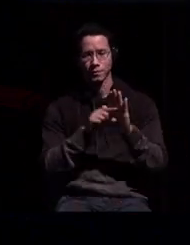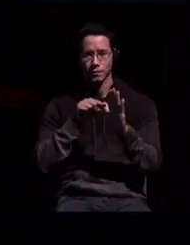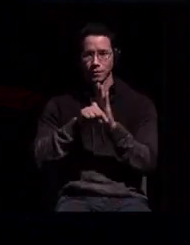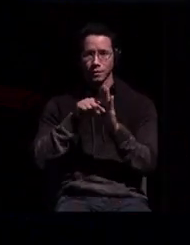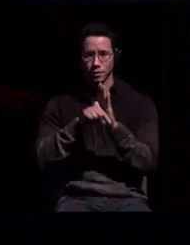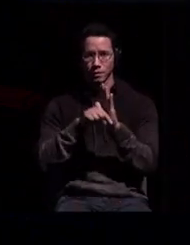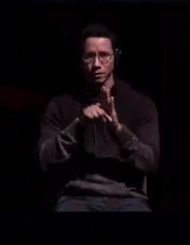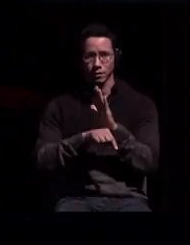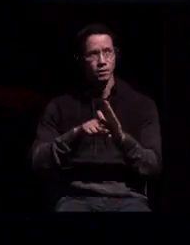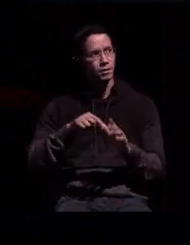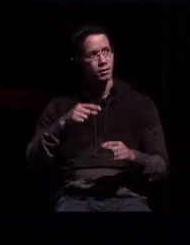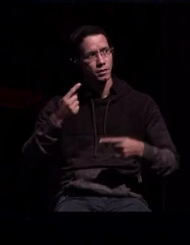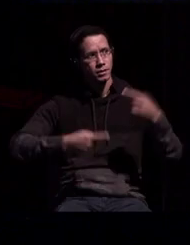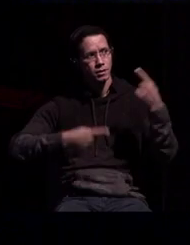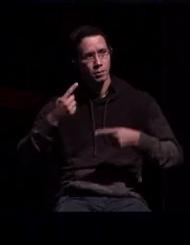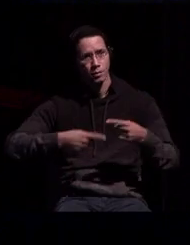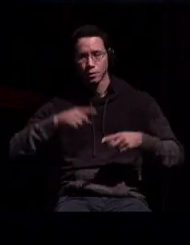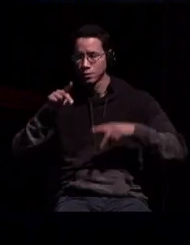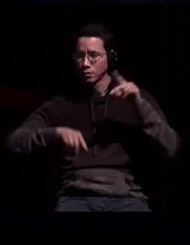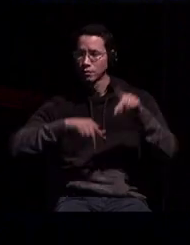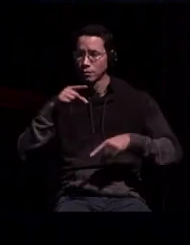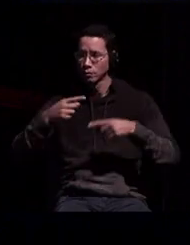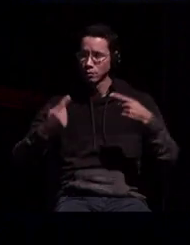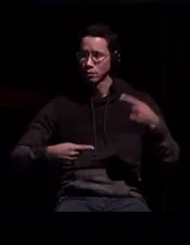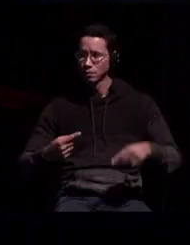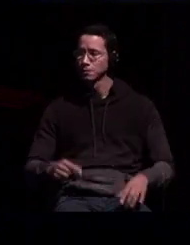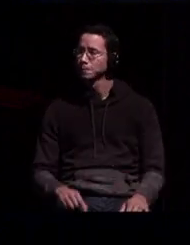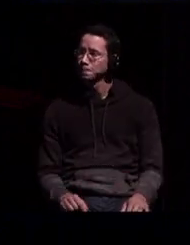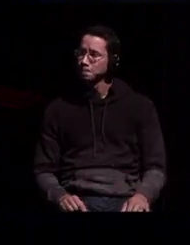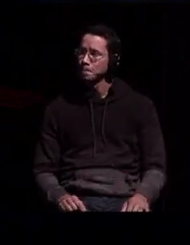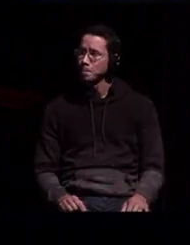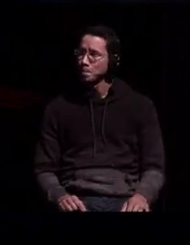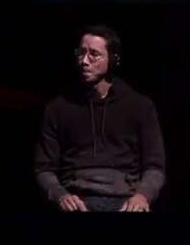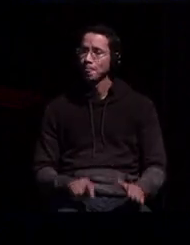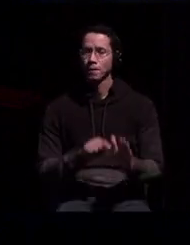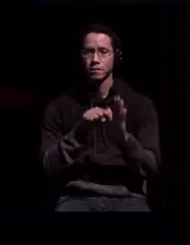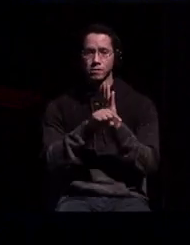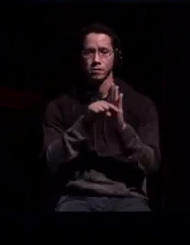including the management of nature, that is